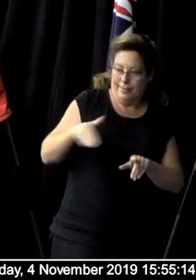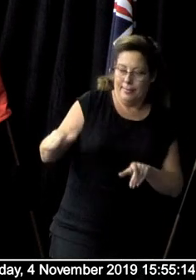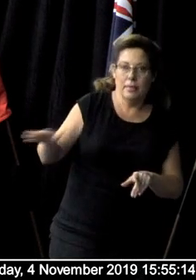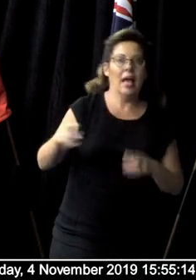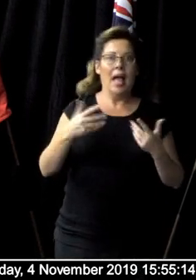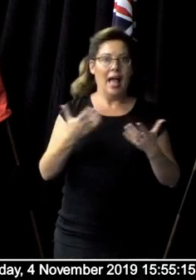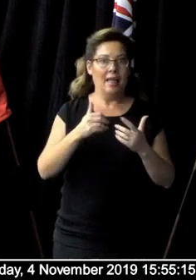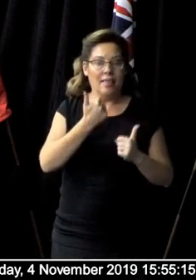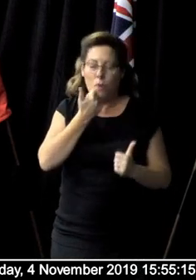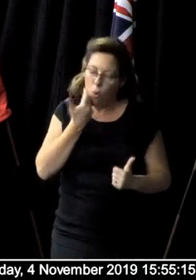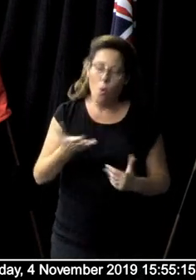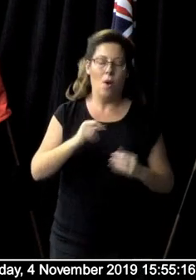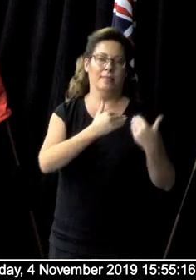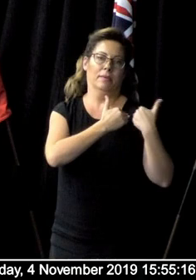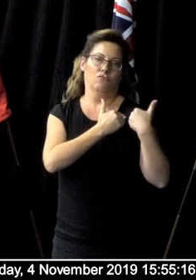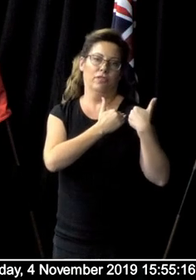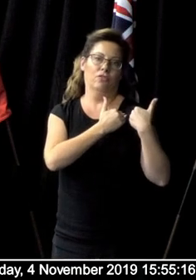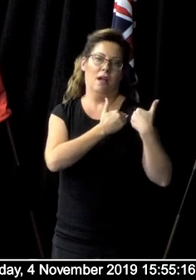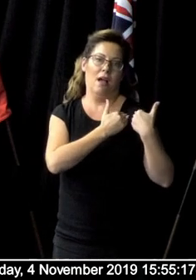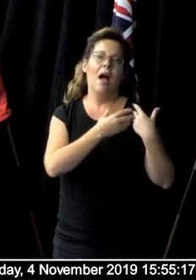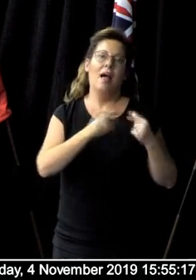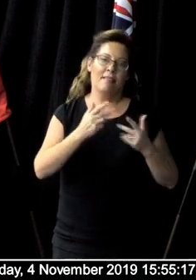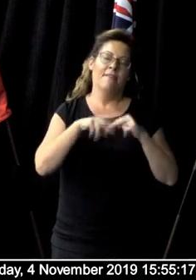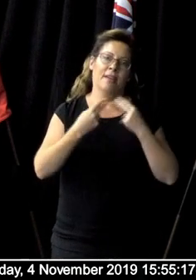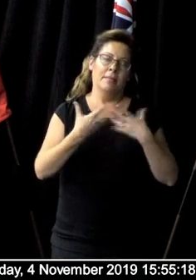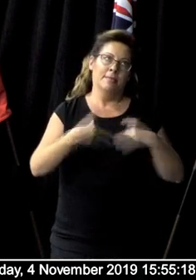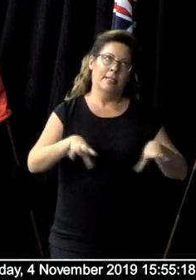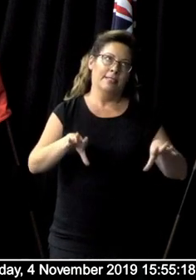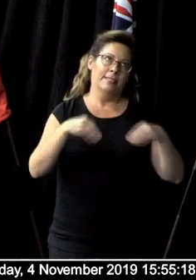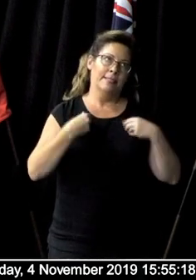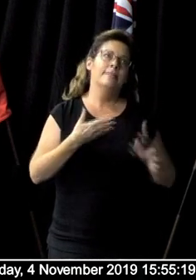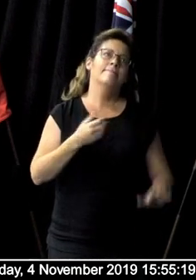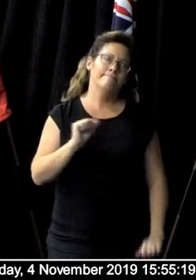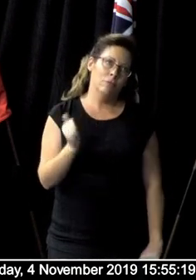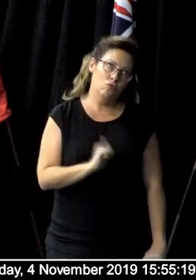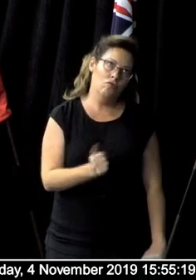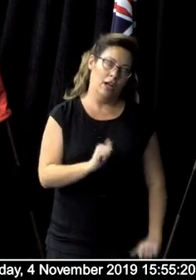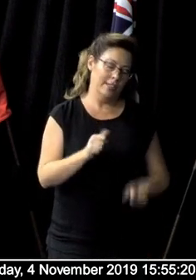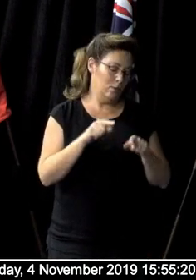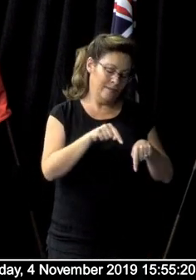special path. I think it undermines the will to include when things get tough, and